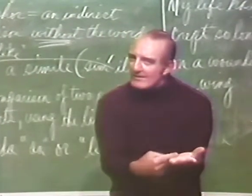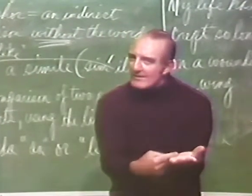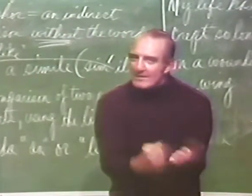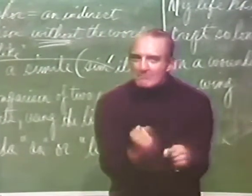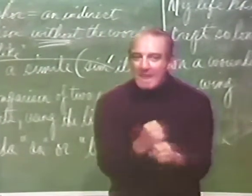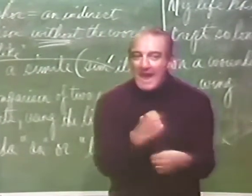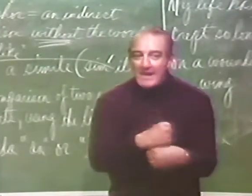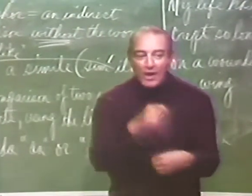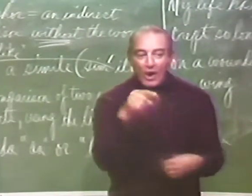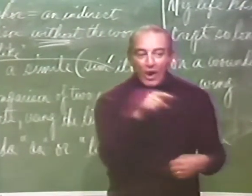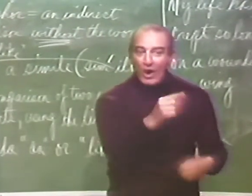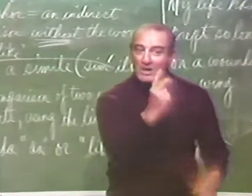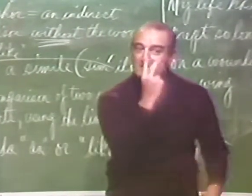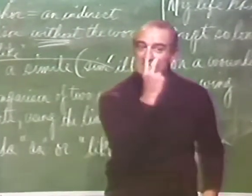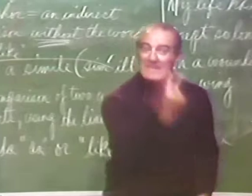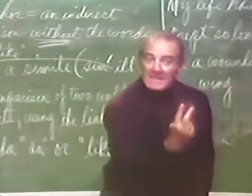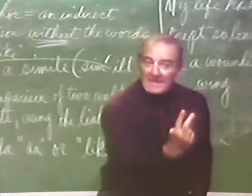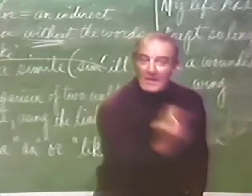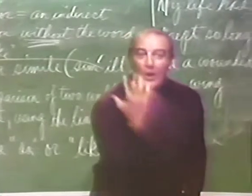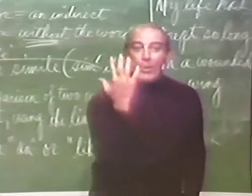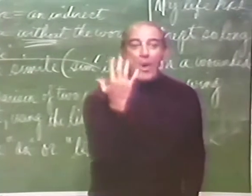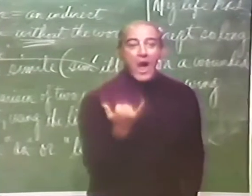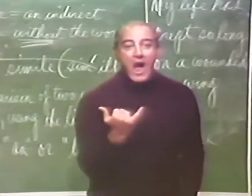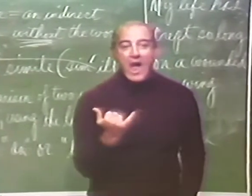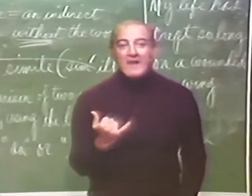HE'S TRYING-- HE'S TRYING TO ARGUE,